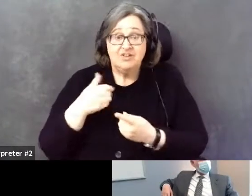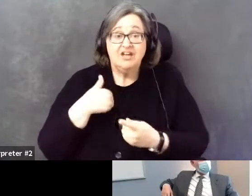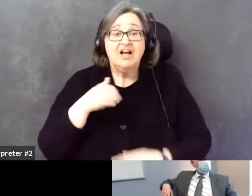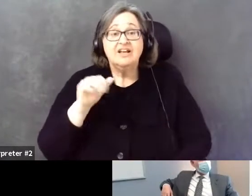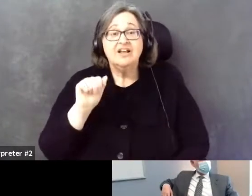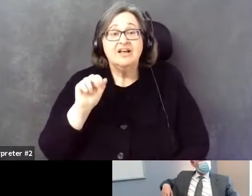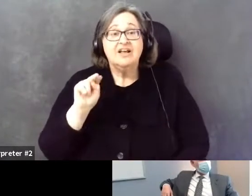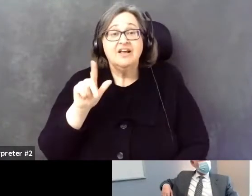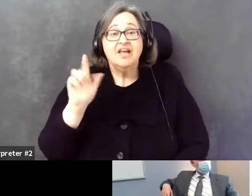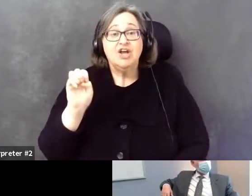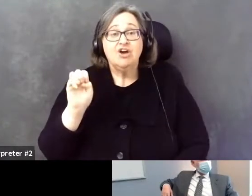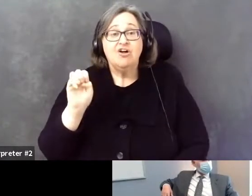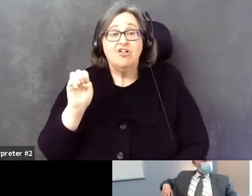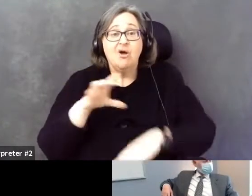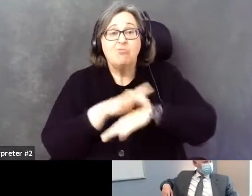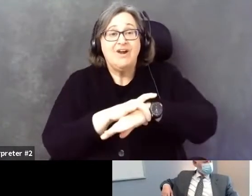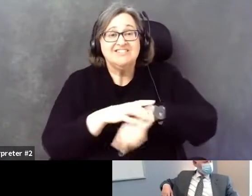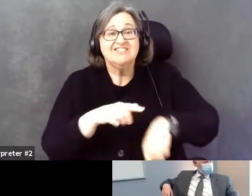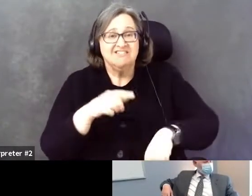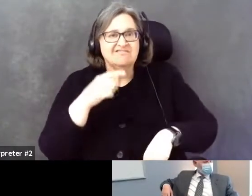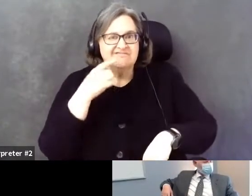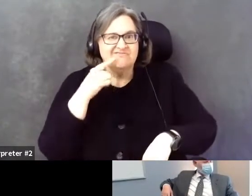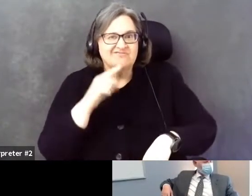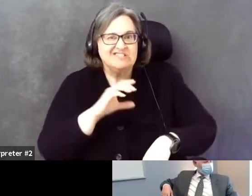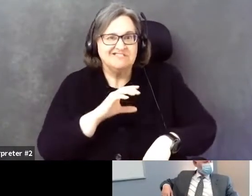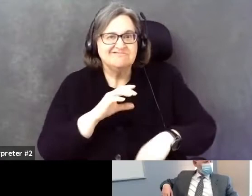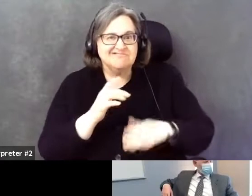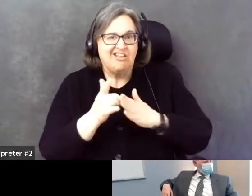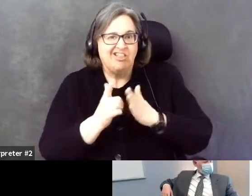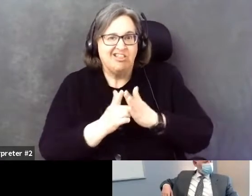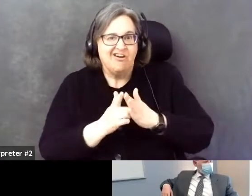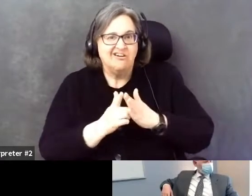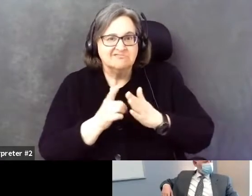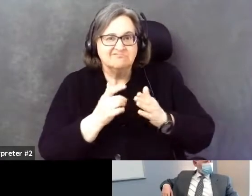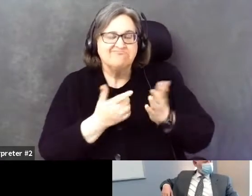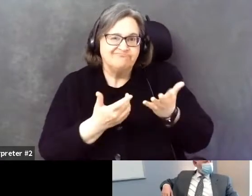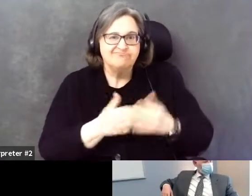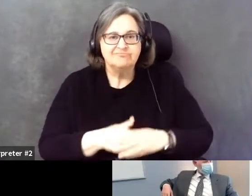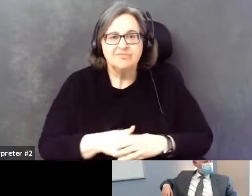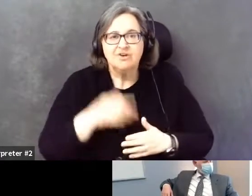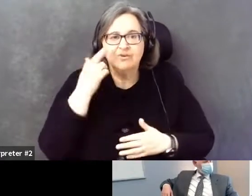on. And, you know, he overlooked it.